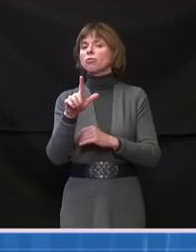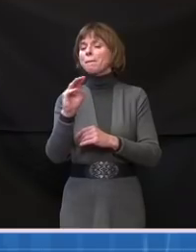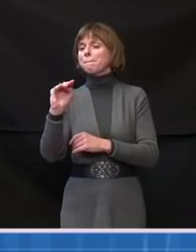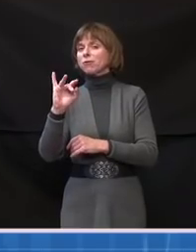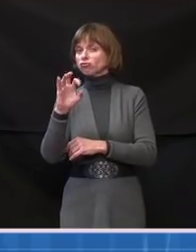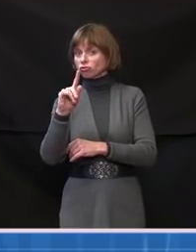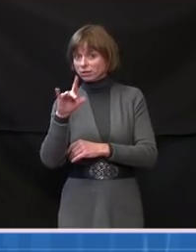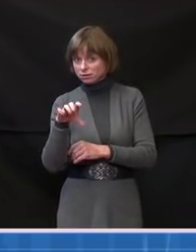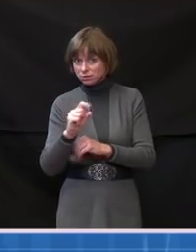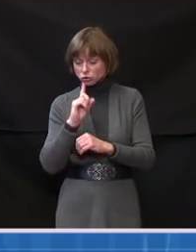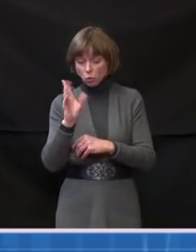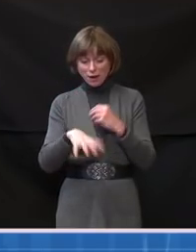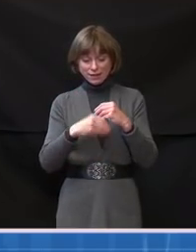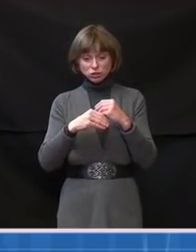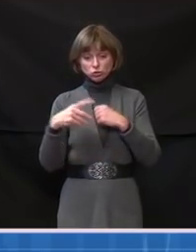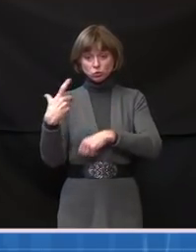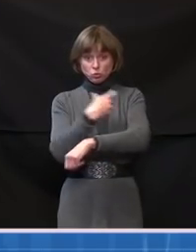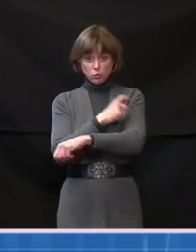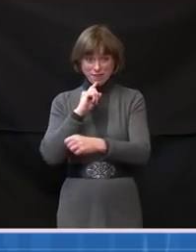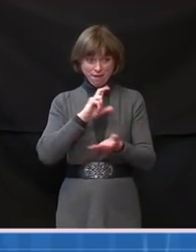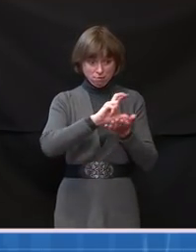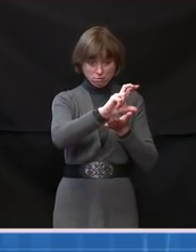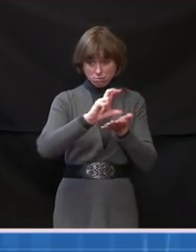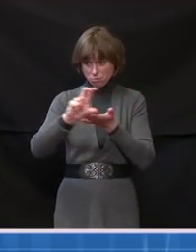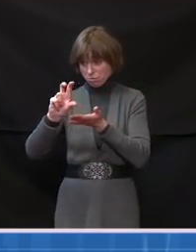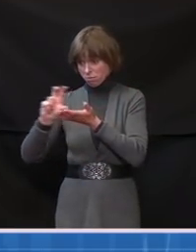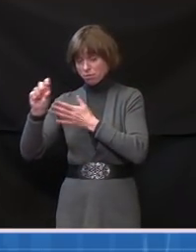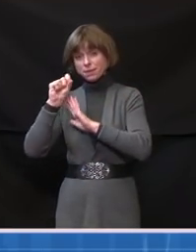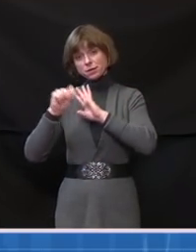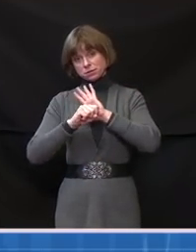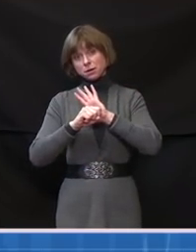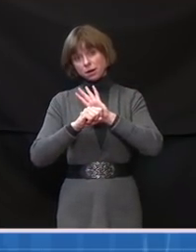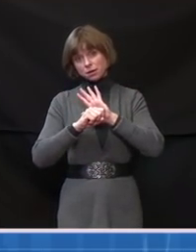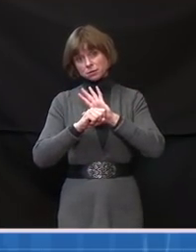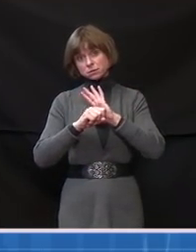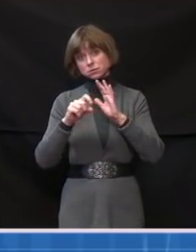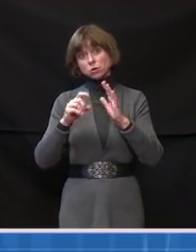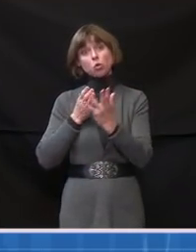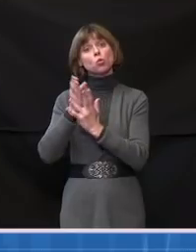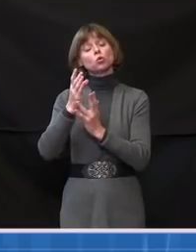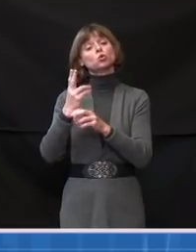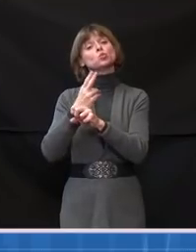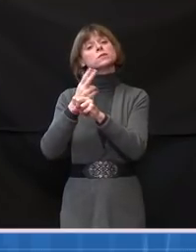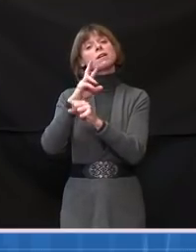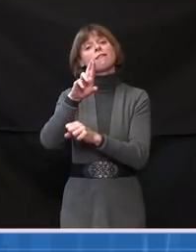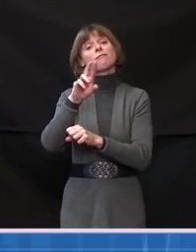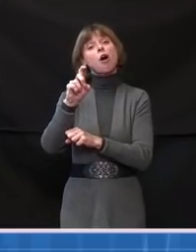that have already been allocated to states and then additionally through the pharmacy program, we will begin shipping doses